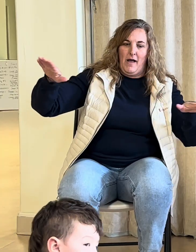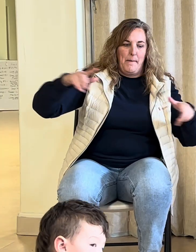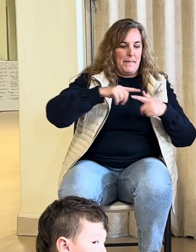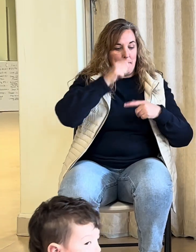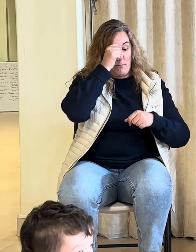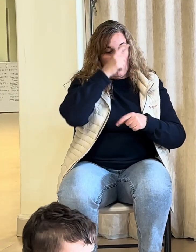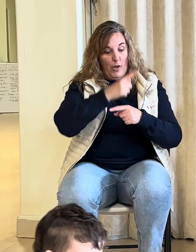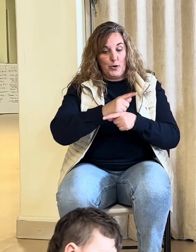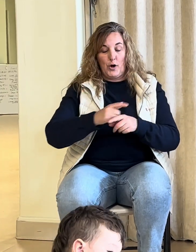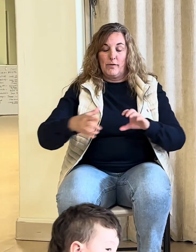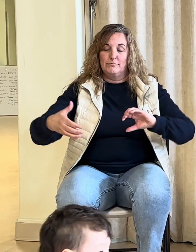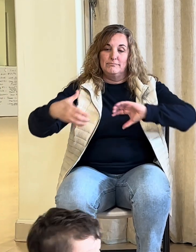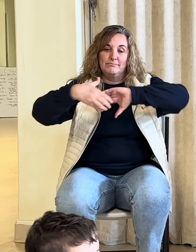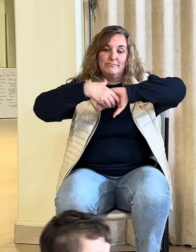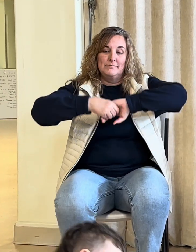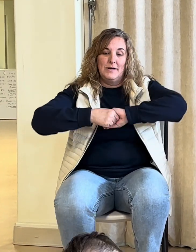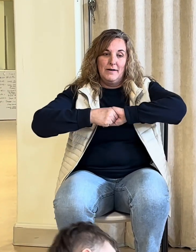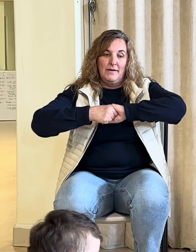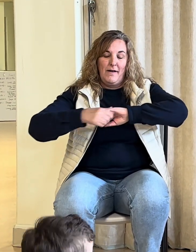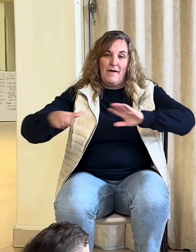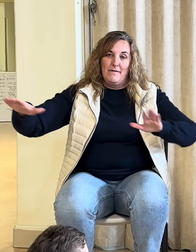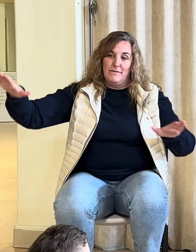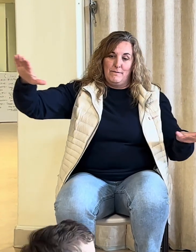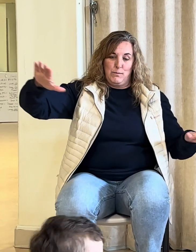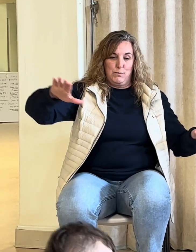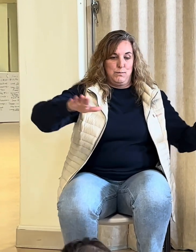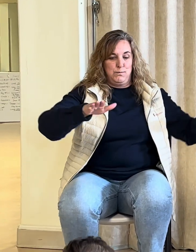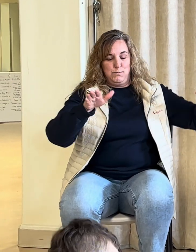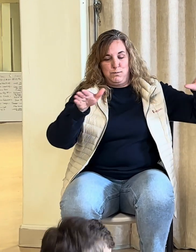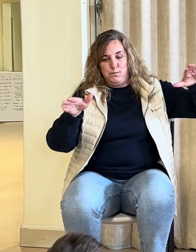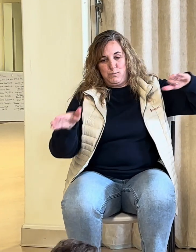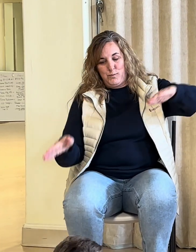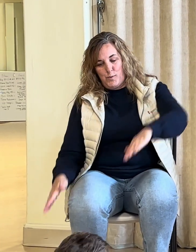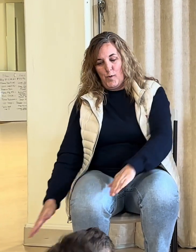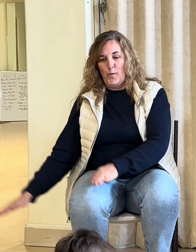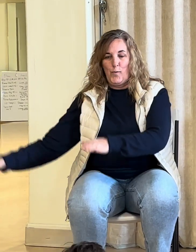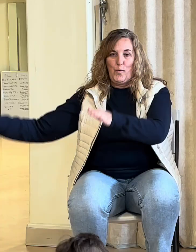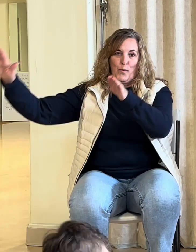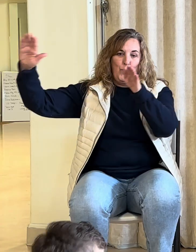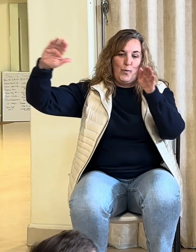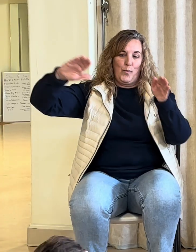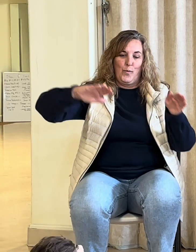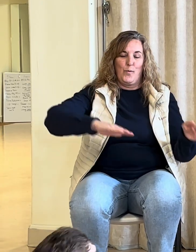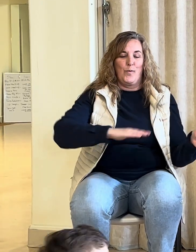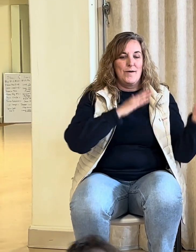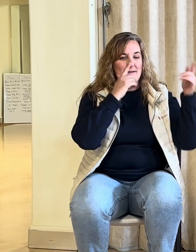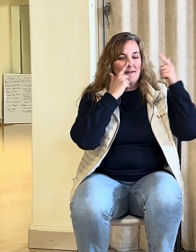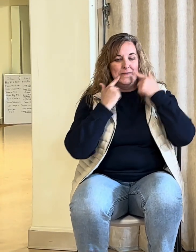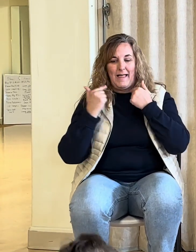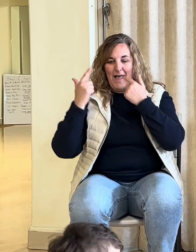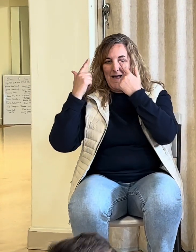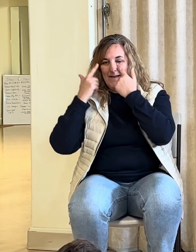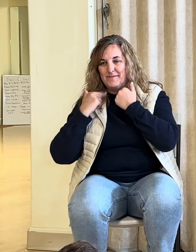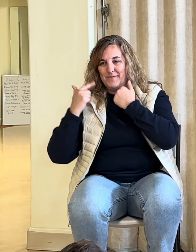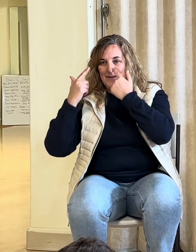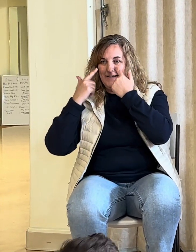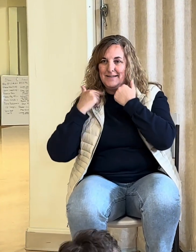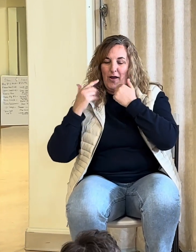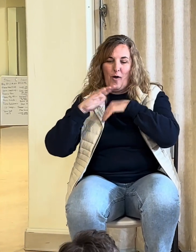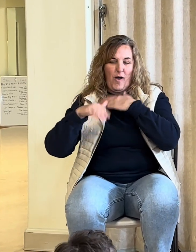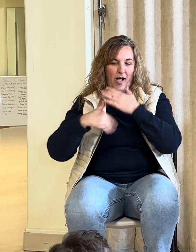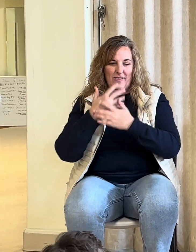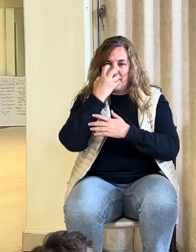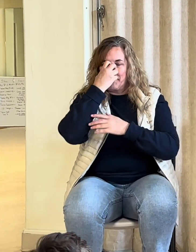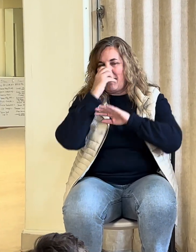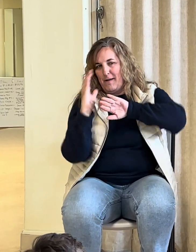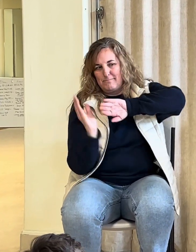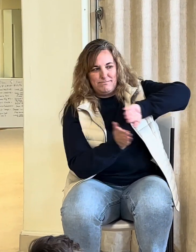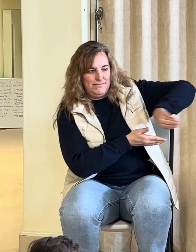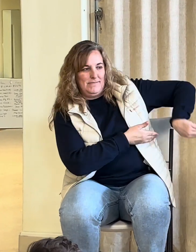for each other's hand, flying and diving and laughing, and leaving all of our mad far behind us.